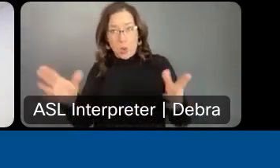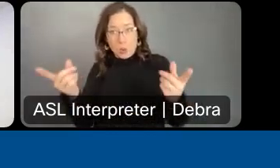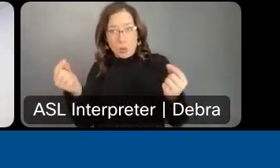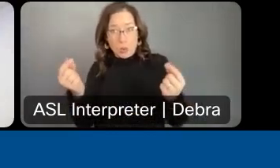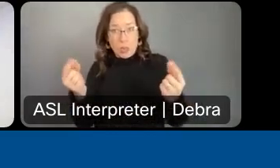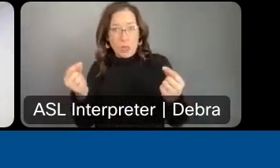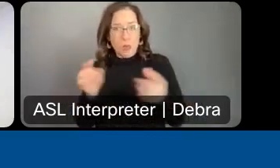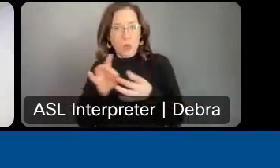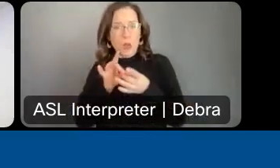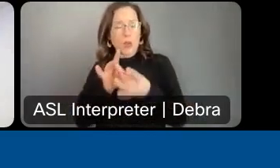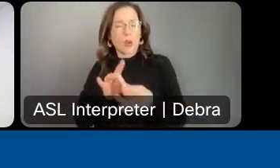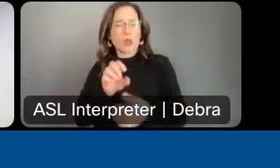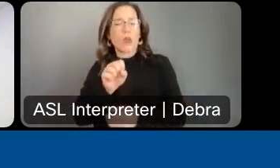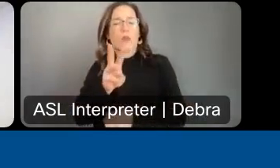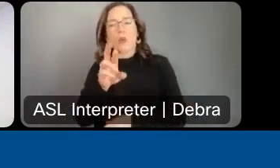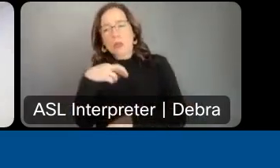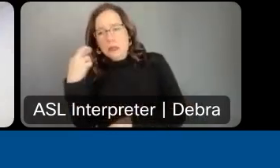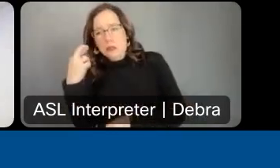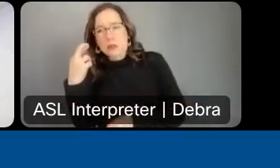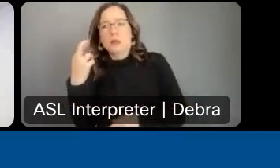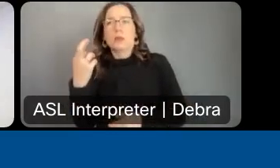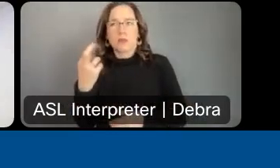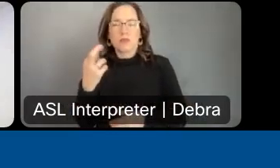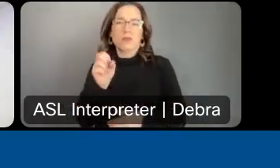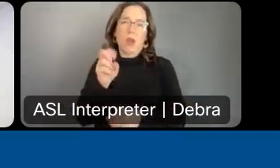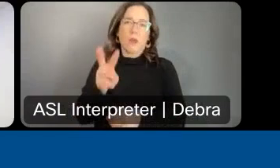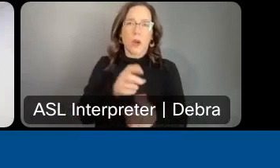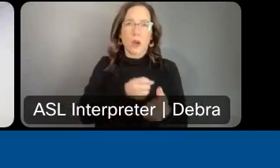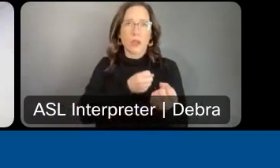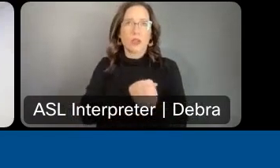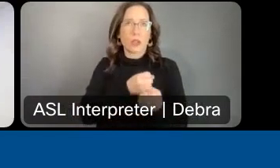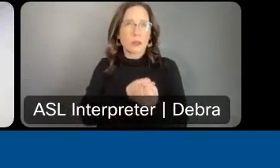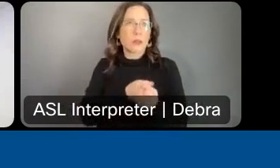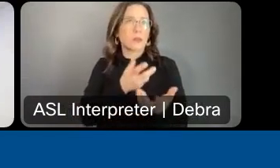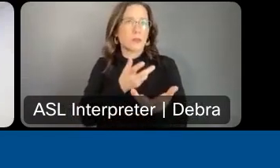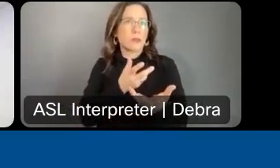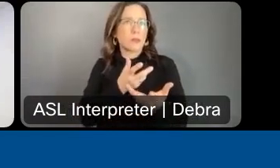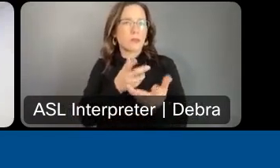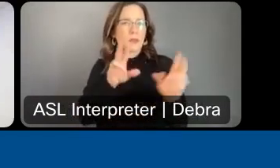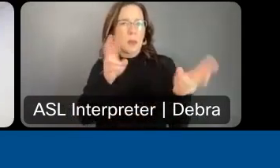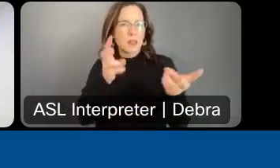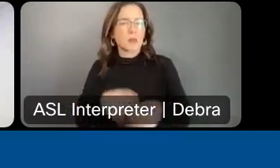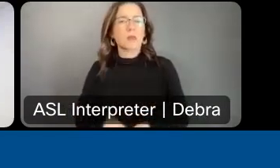about software risk and software assurance topics. But I appreciate that.